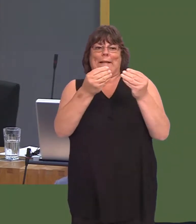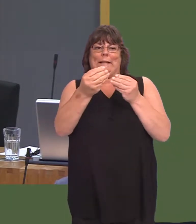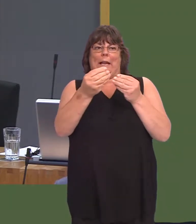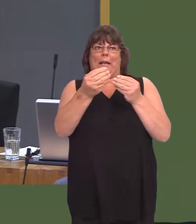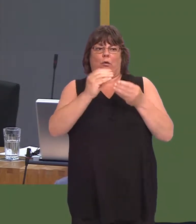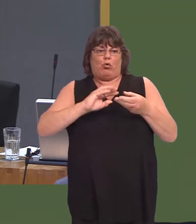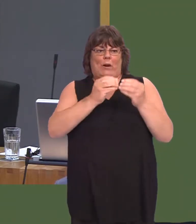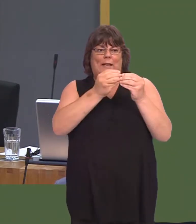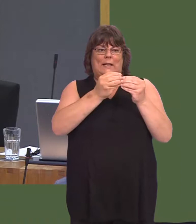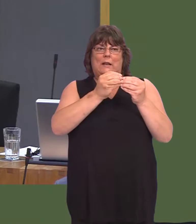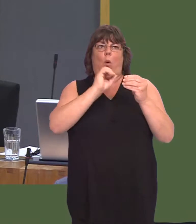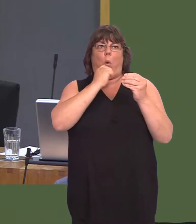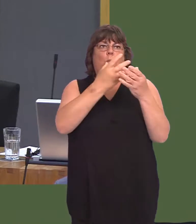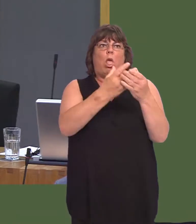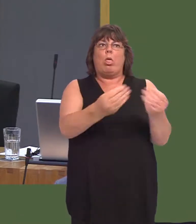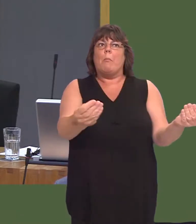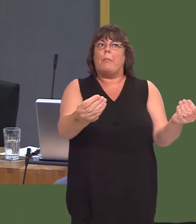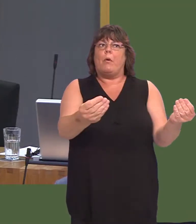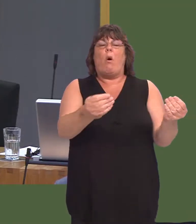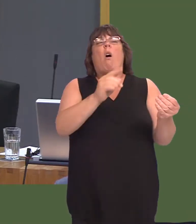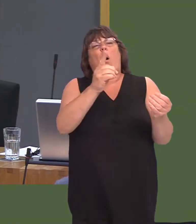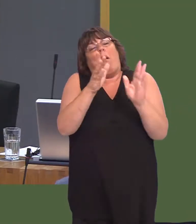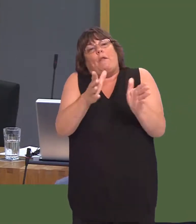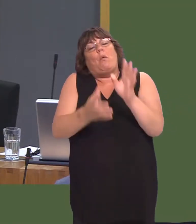still in existence now, unless itís been incinerated or burned.